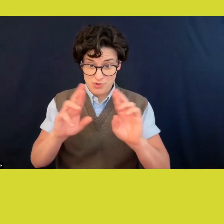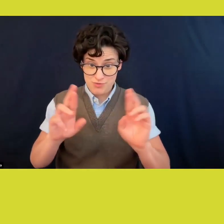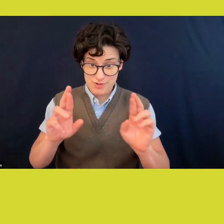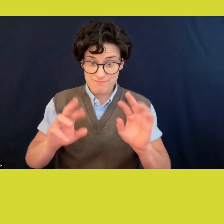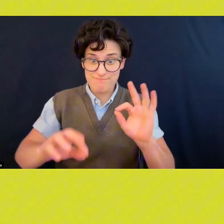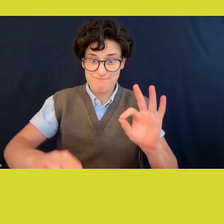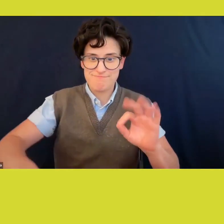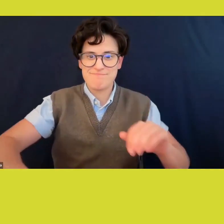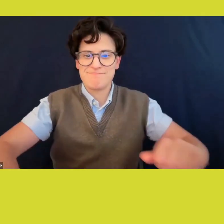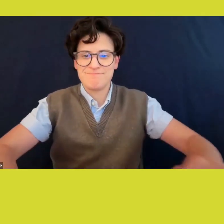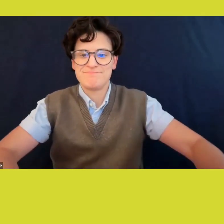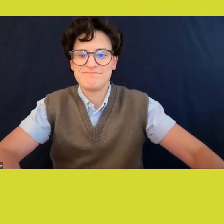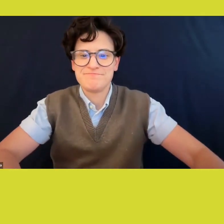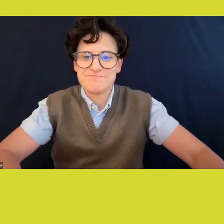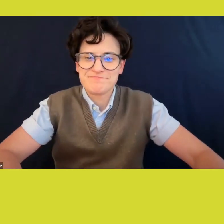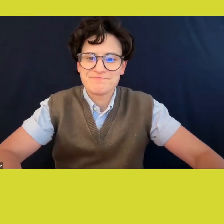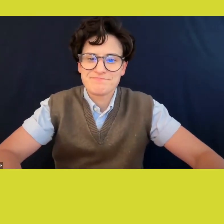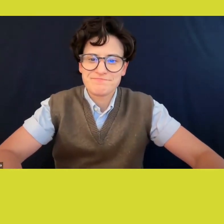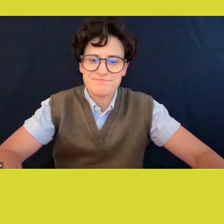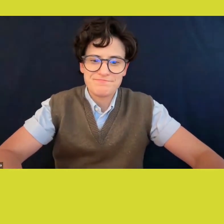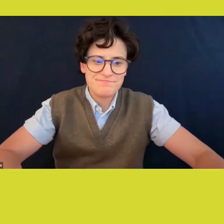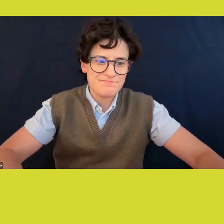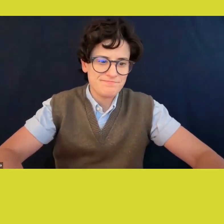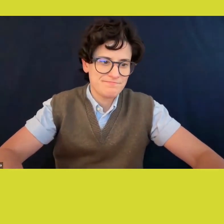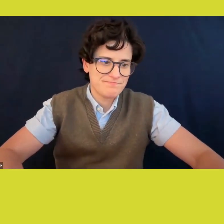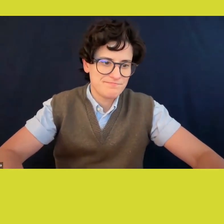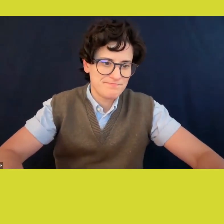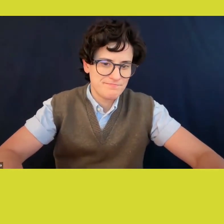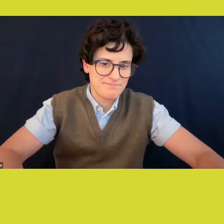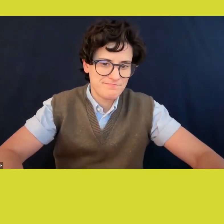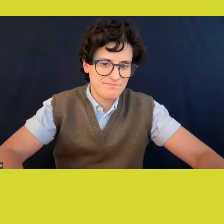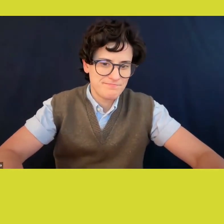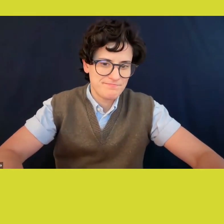either a choice voucher or project-based voucher, a